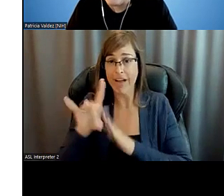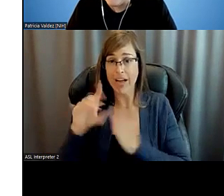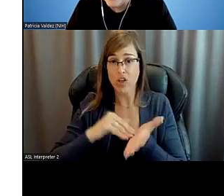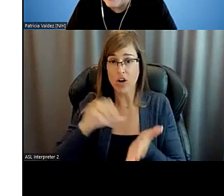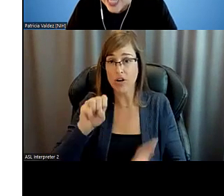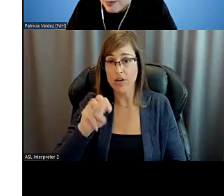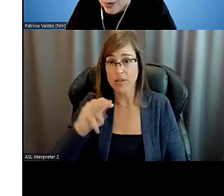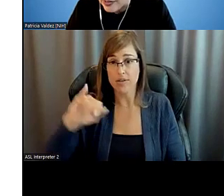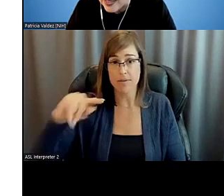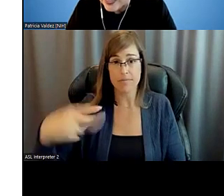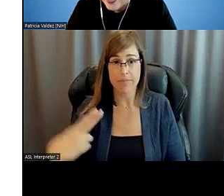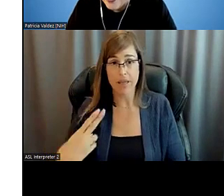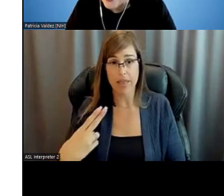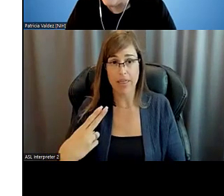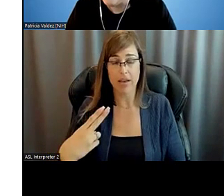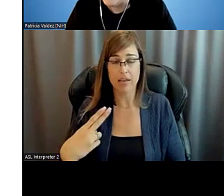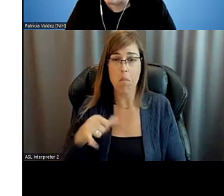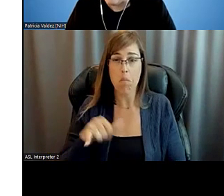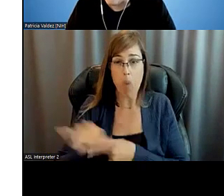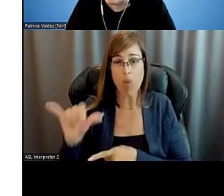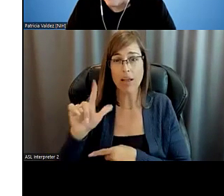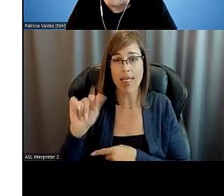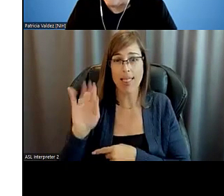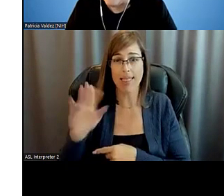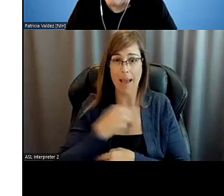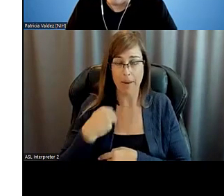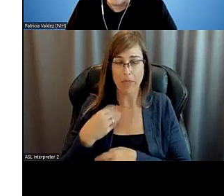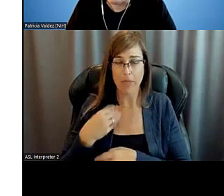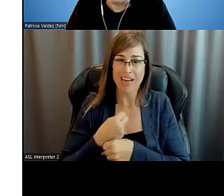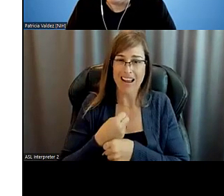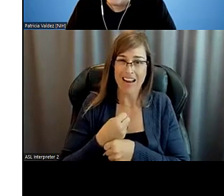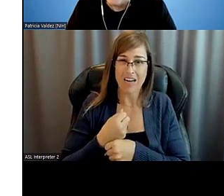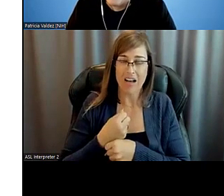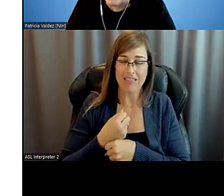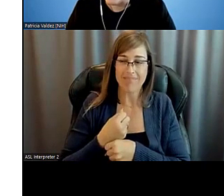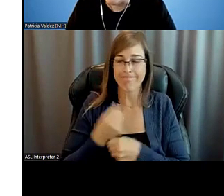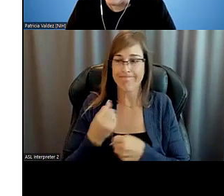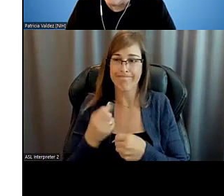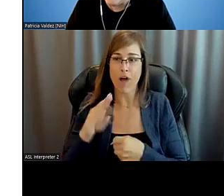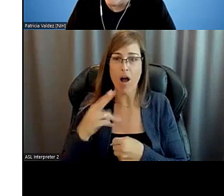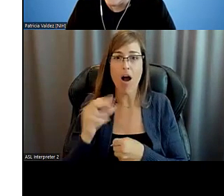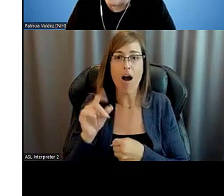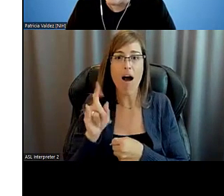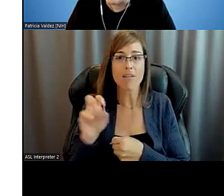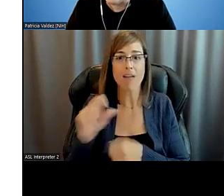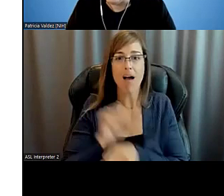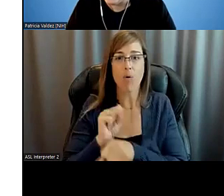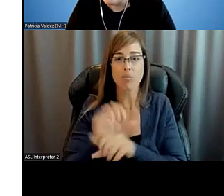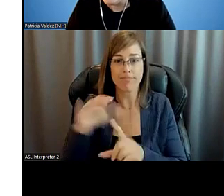bullied his lab members and created a hostile work environment. As a result, university officials